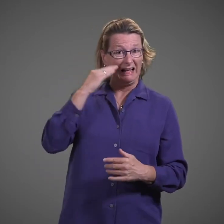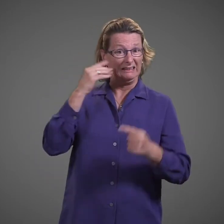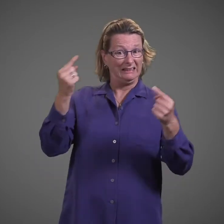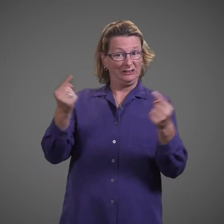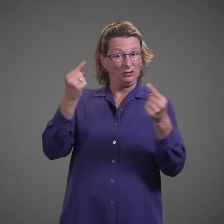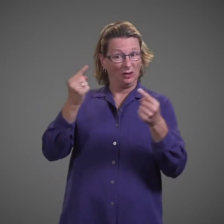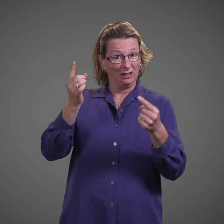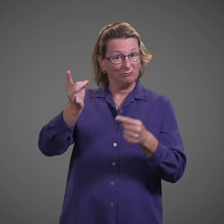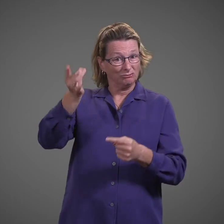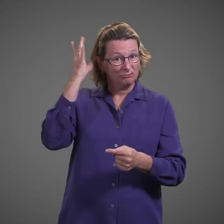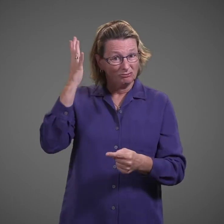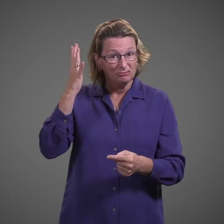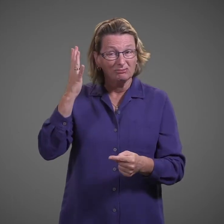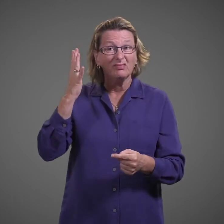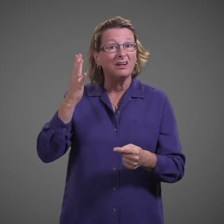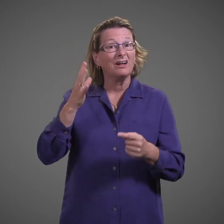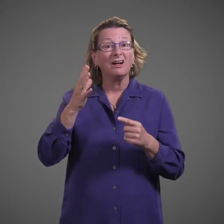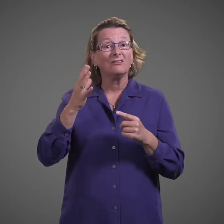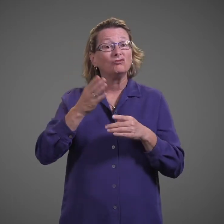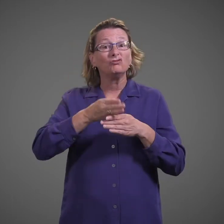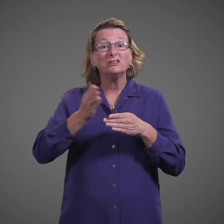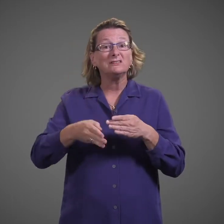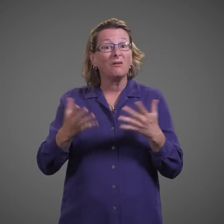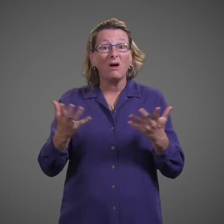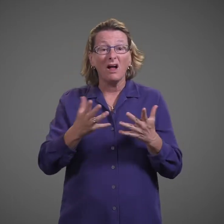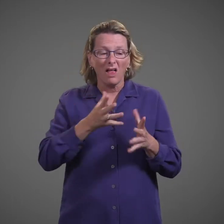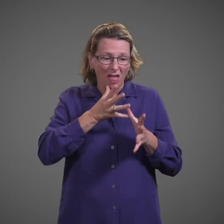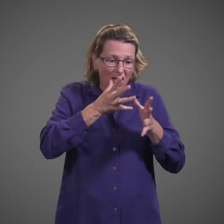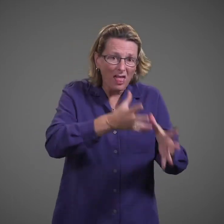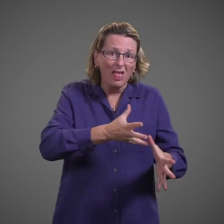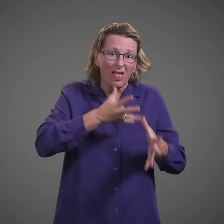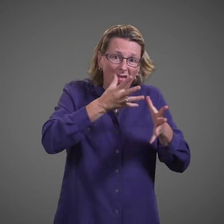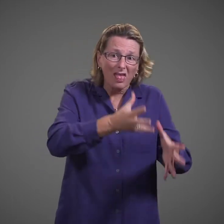There may be a brain injury which causes vomiting,